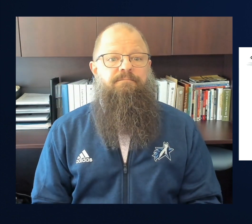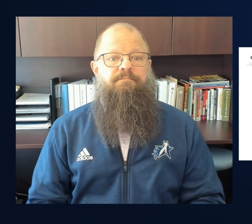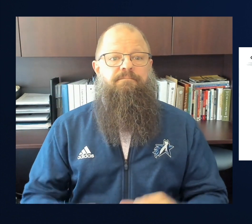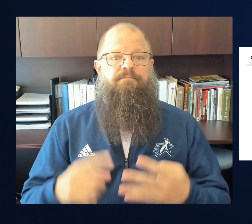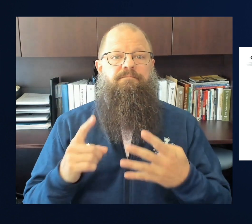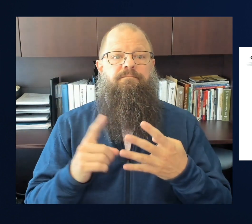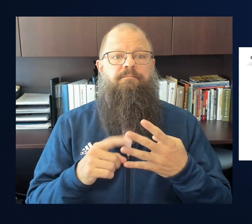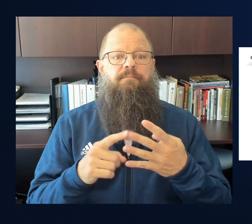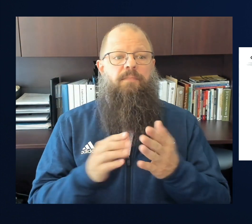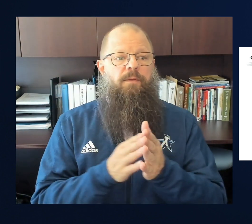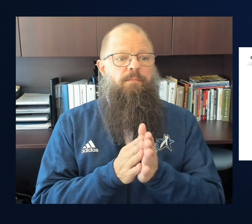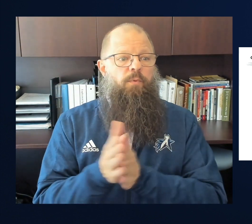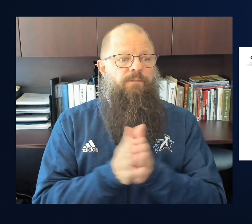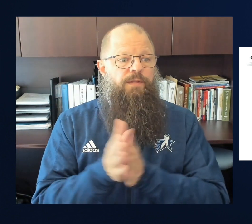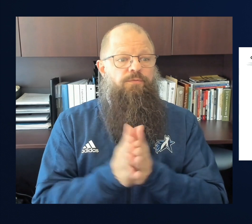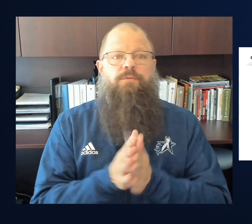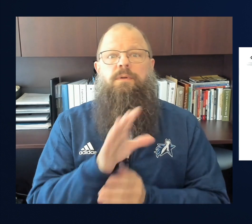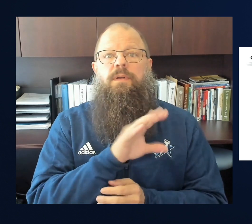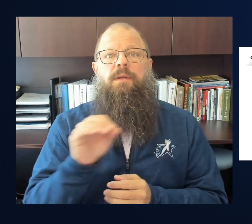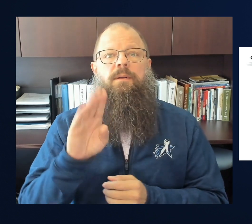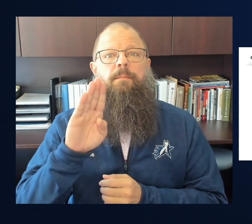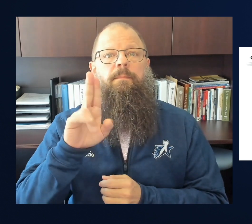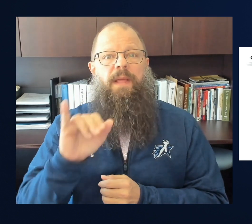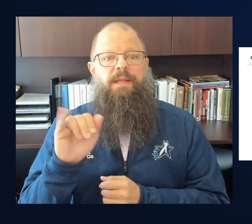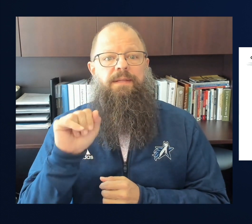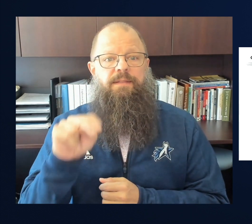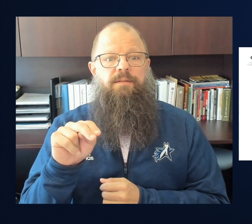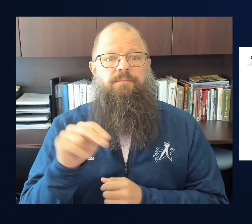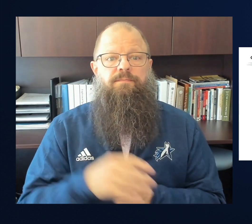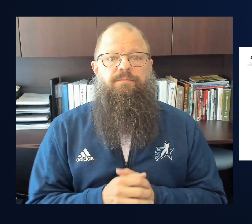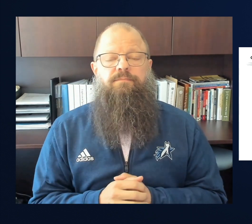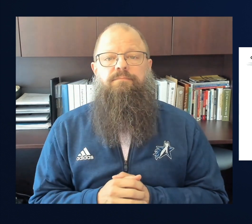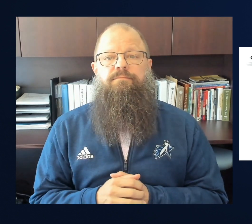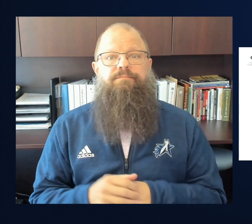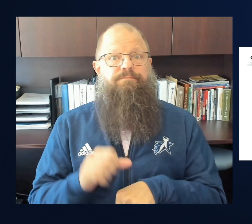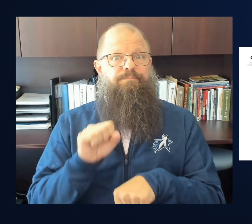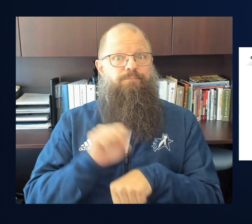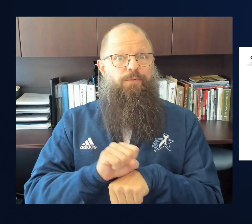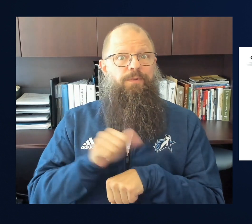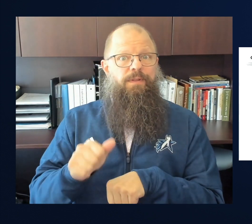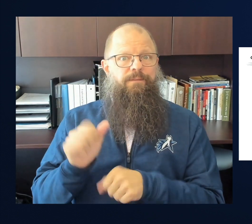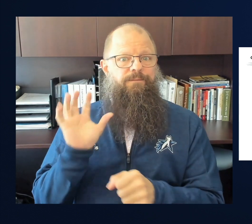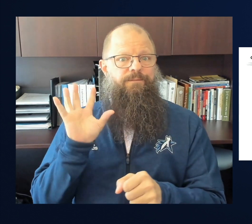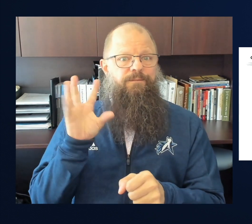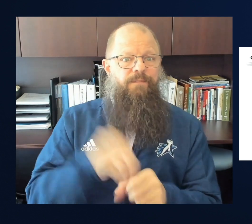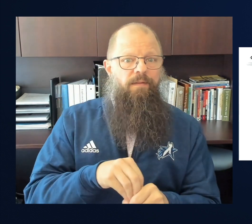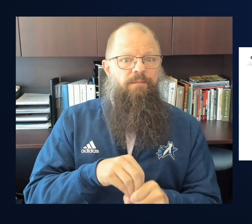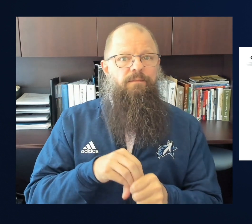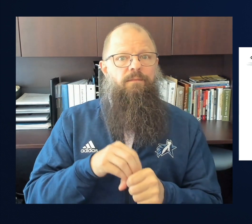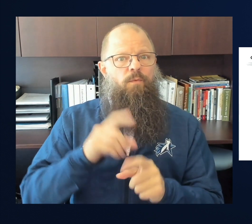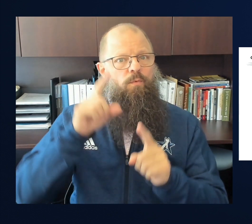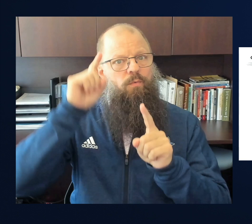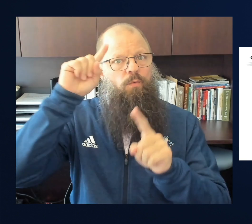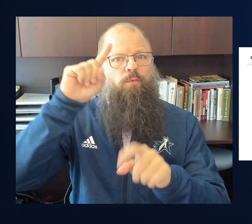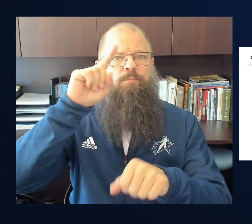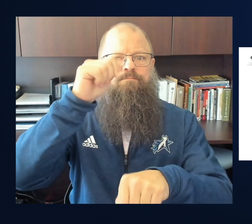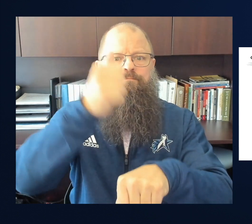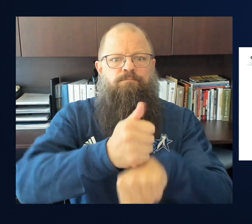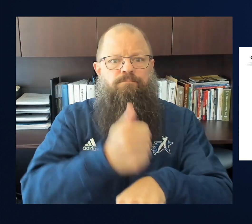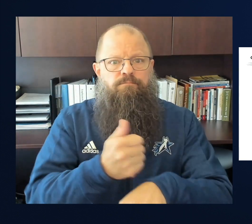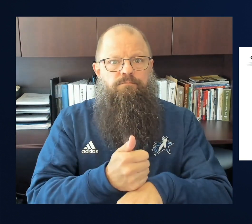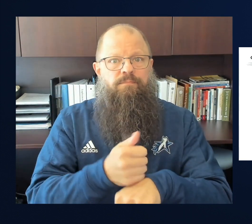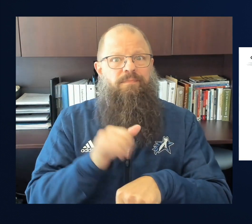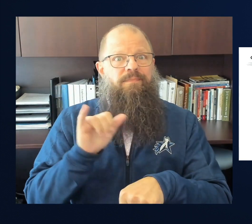misunderstanding. It also supports motivation and buy in. The employee is involved with the